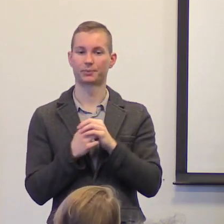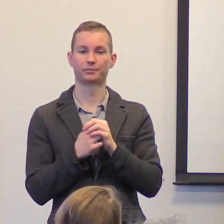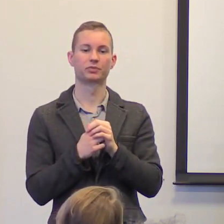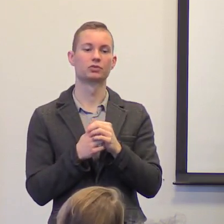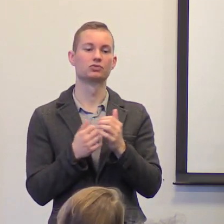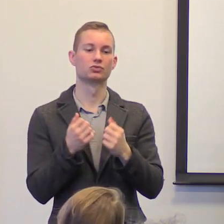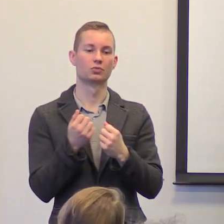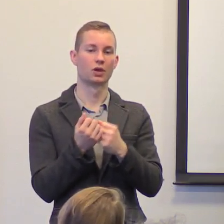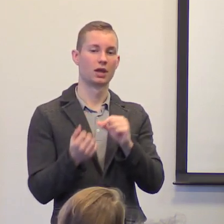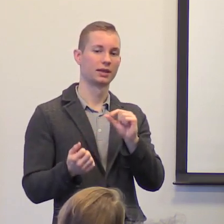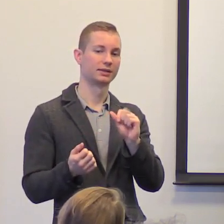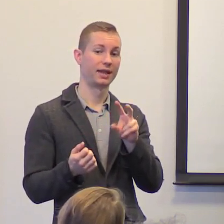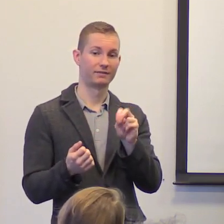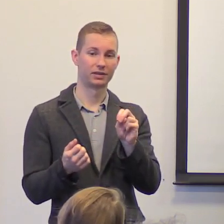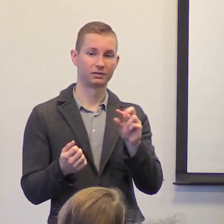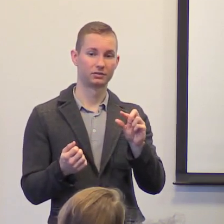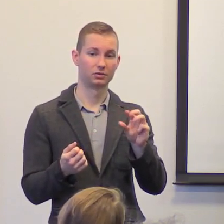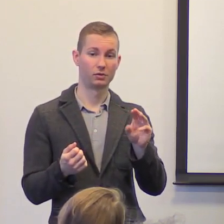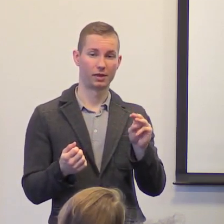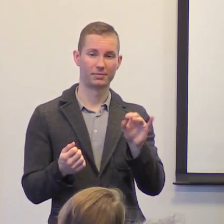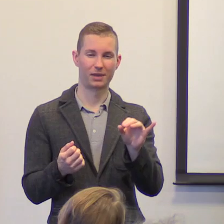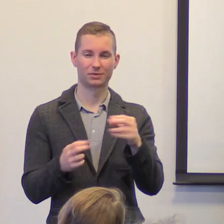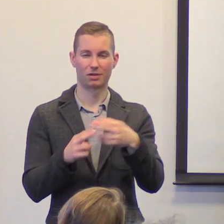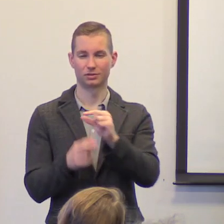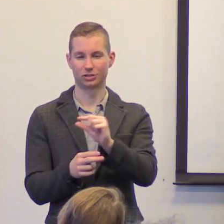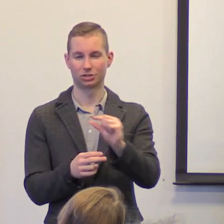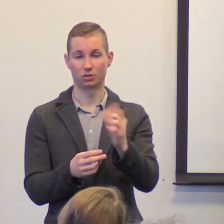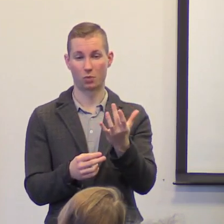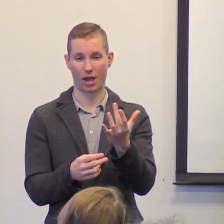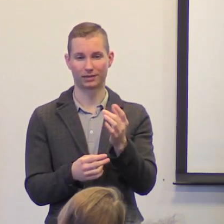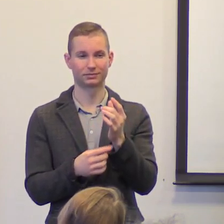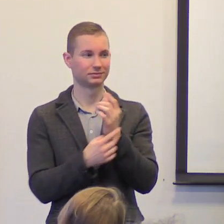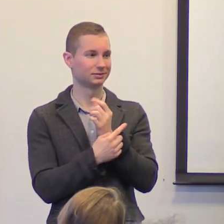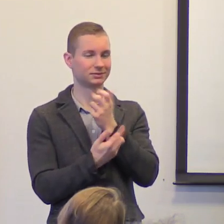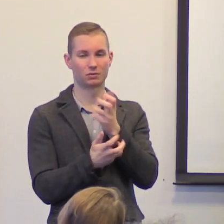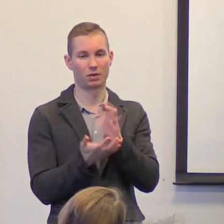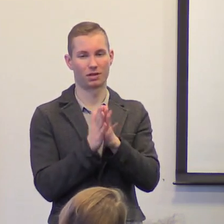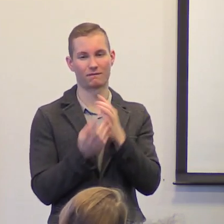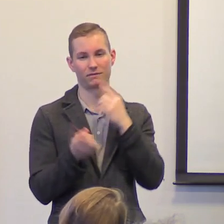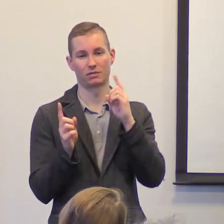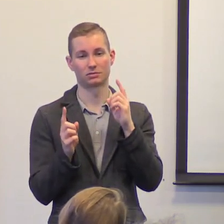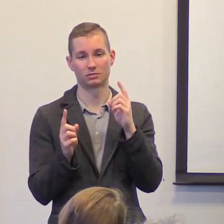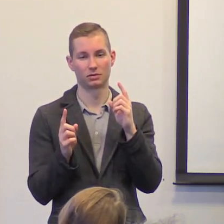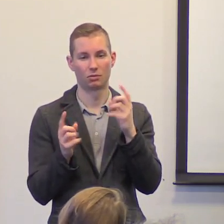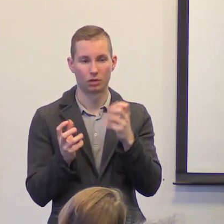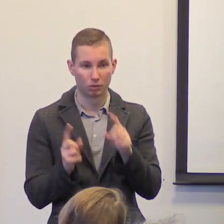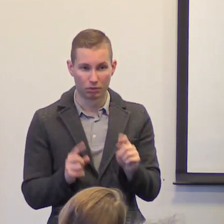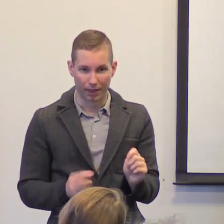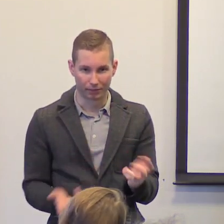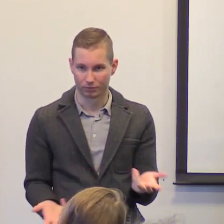Now this case was originally filed as GG, because Gavin Grimm would rather not be famous. He just wanted to go to the bathroom.